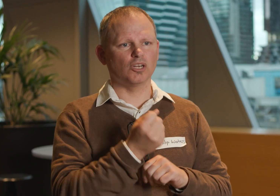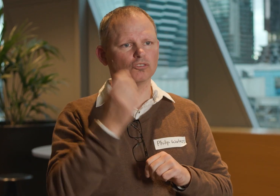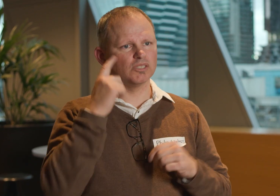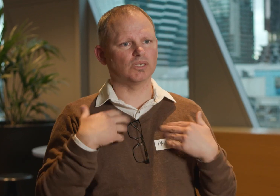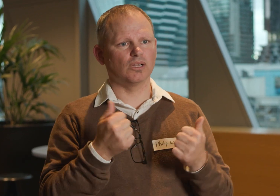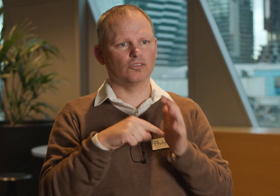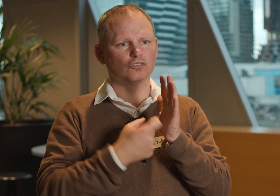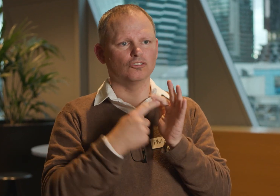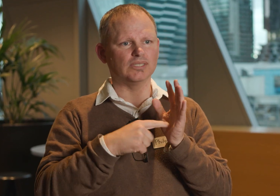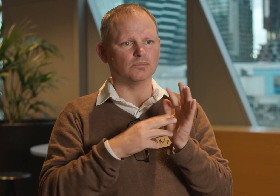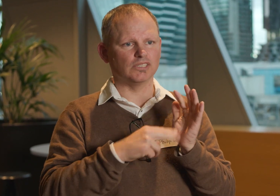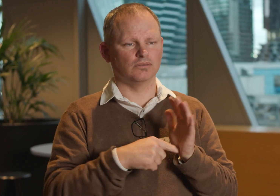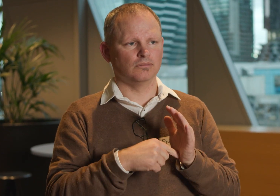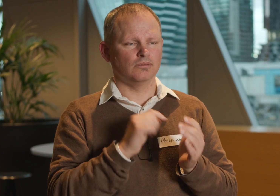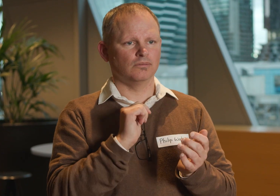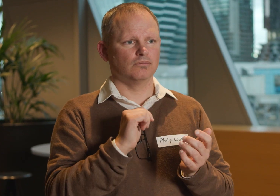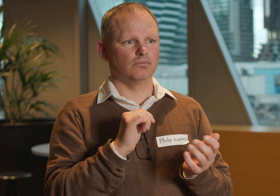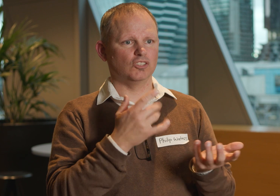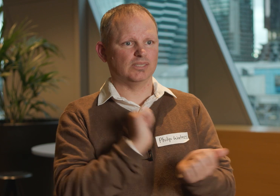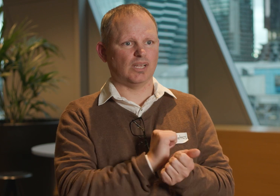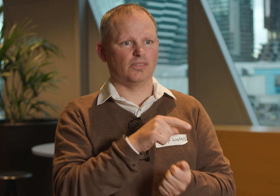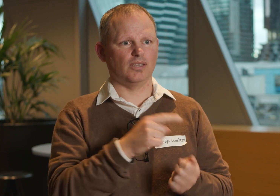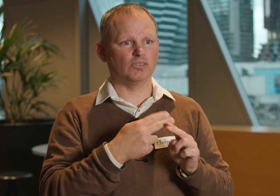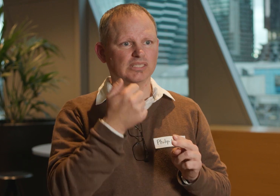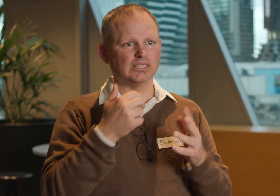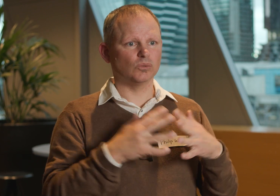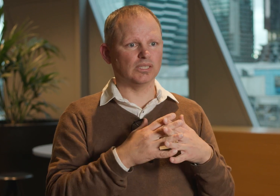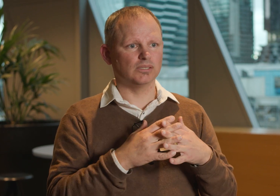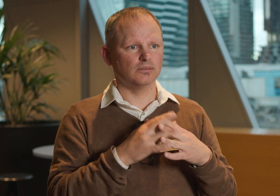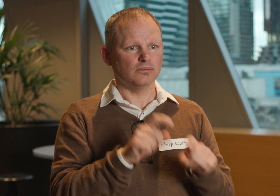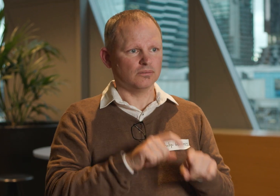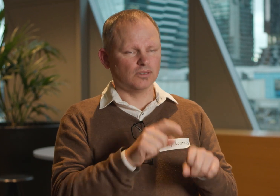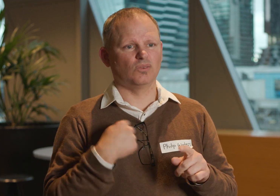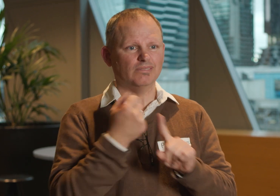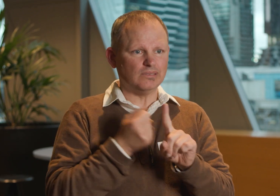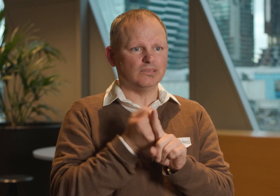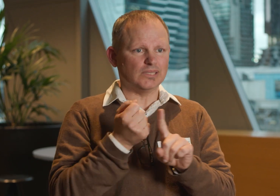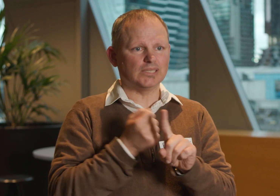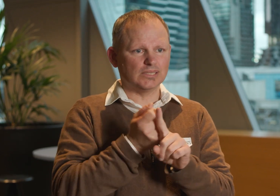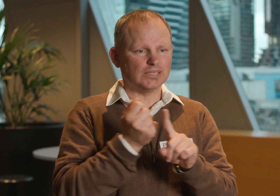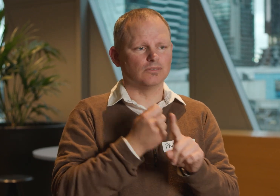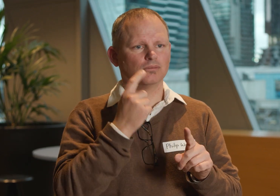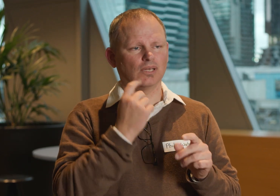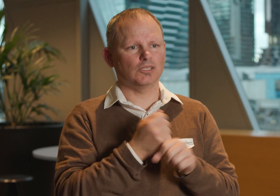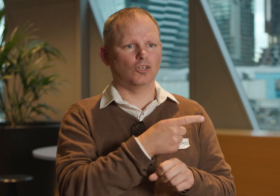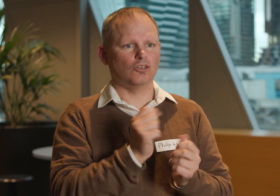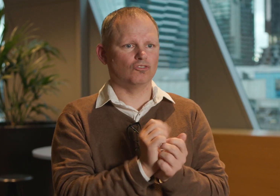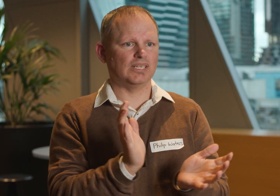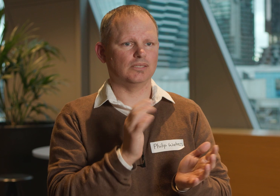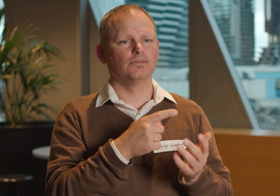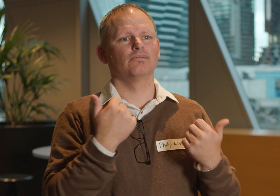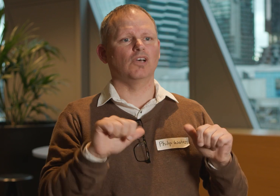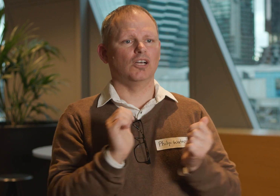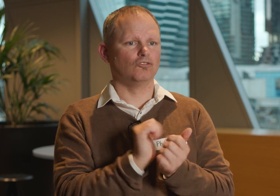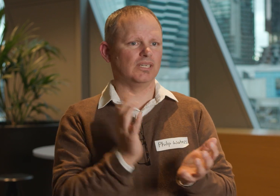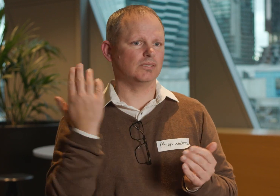occurred, she ended up in a closed ward and she was there for 6 weeks, and we were advocating for